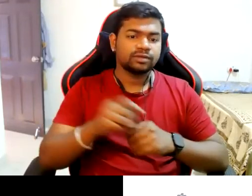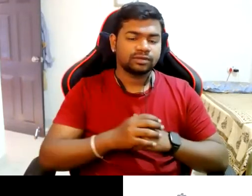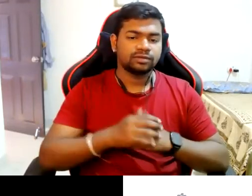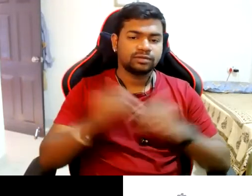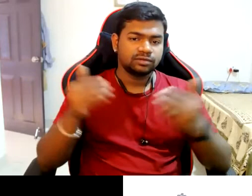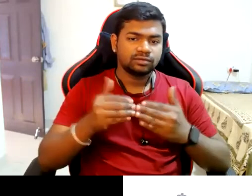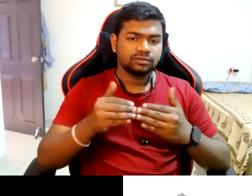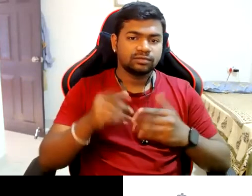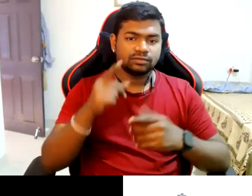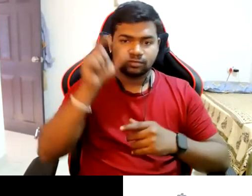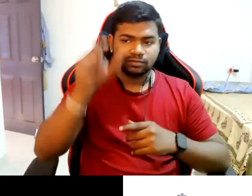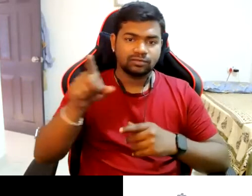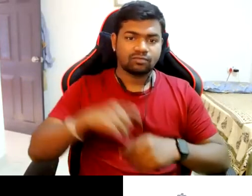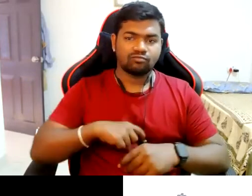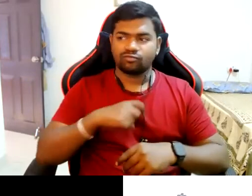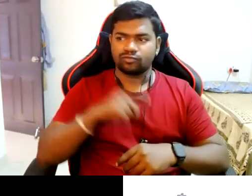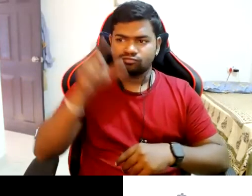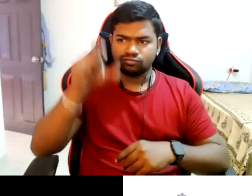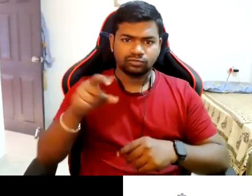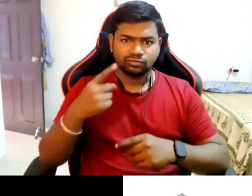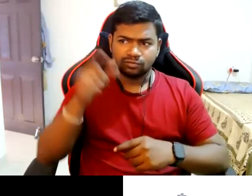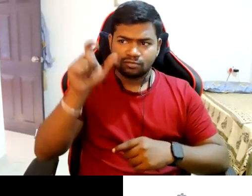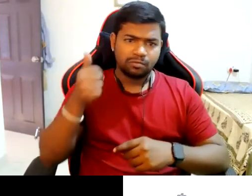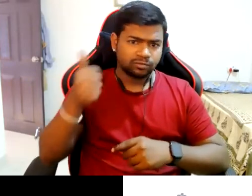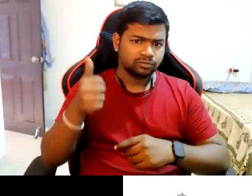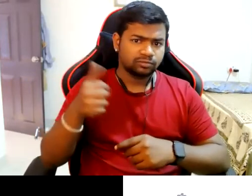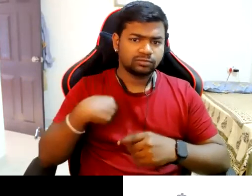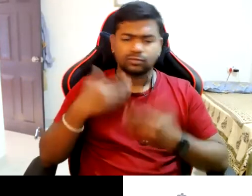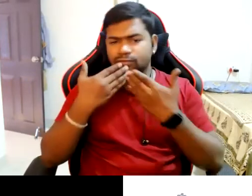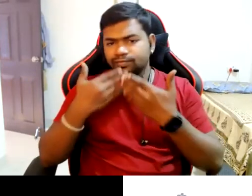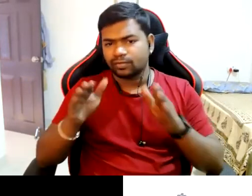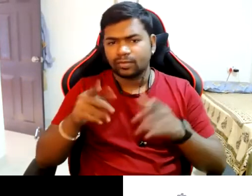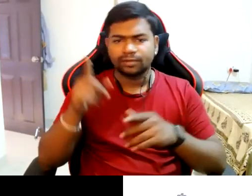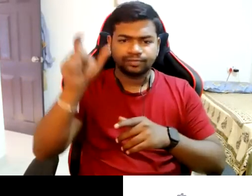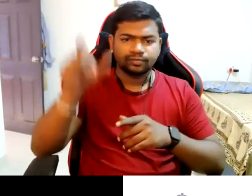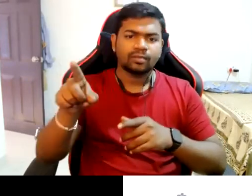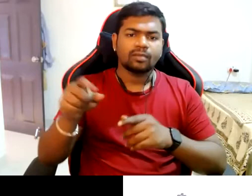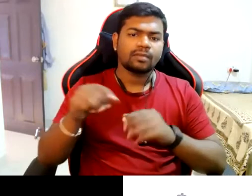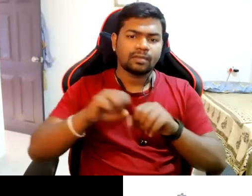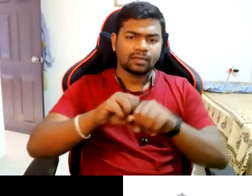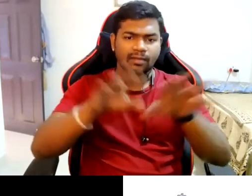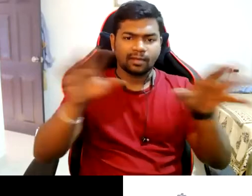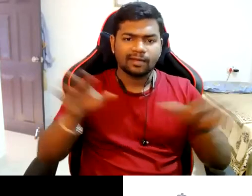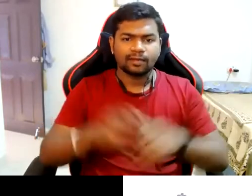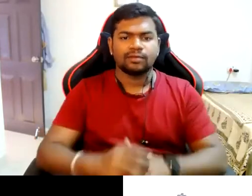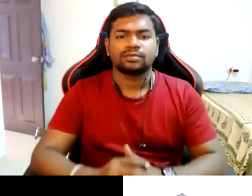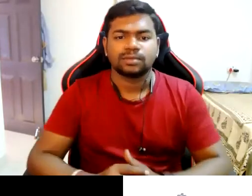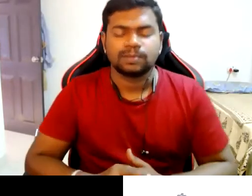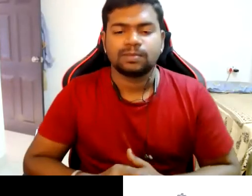once you feel you find the right Person disclose the disability and then that person will take care of telling the whole.